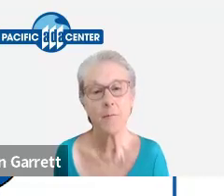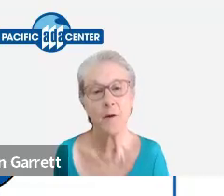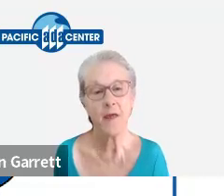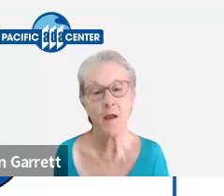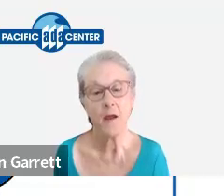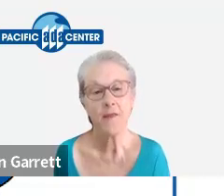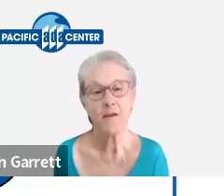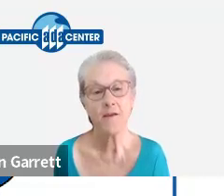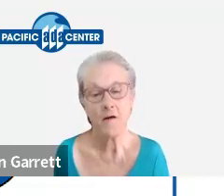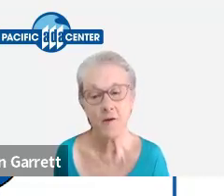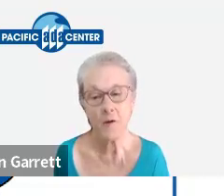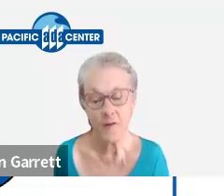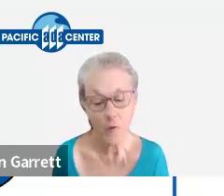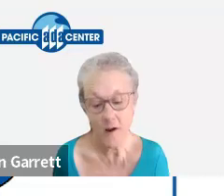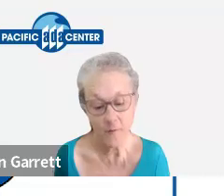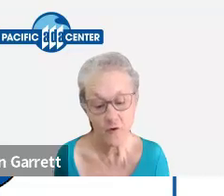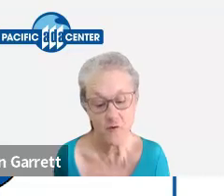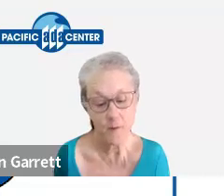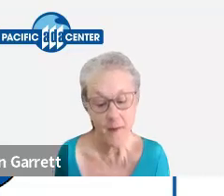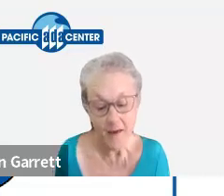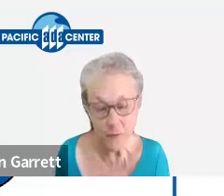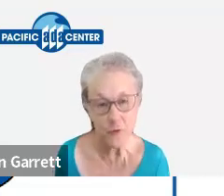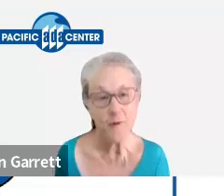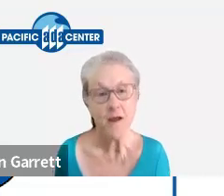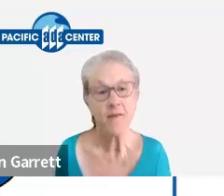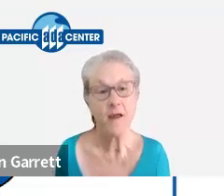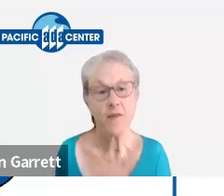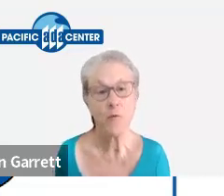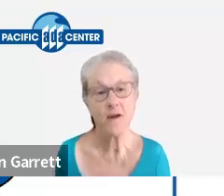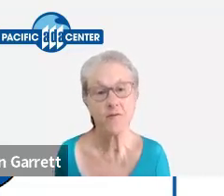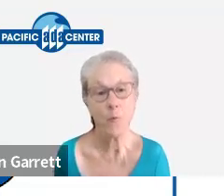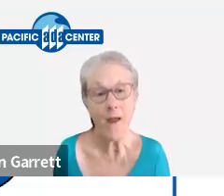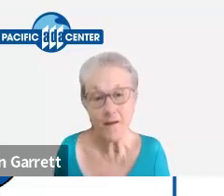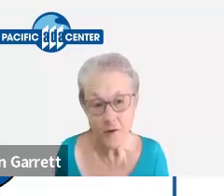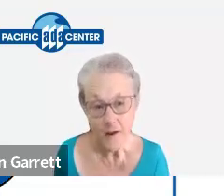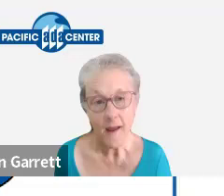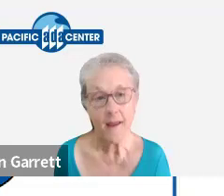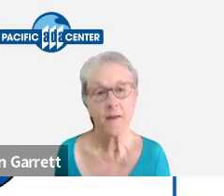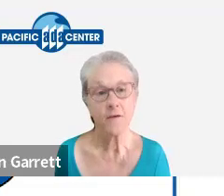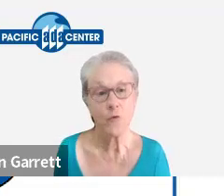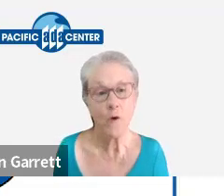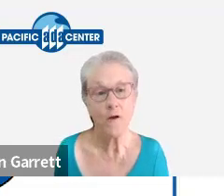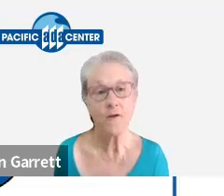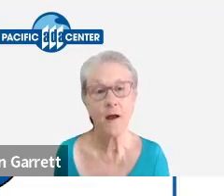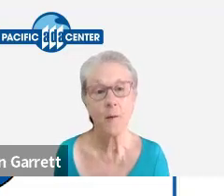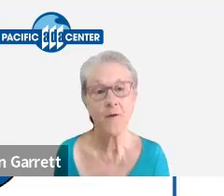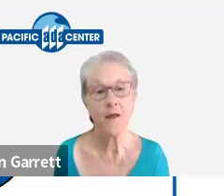But they didn't often -- they weren't able to use the bathroom. They were left wet. And soiled.